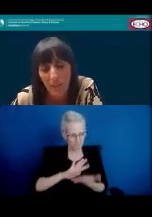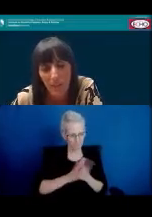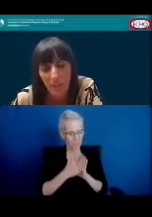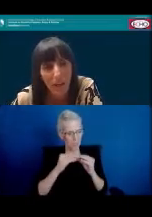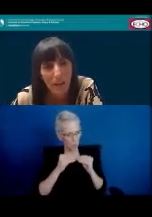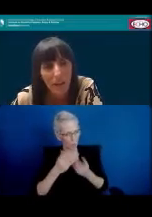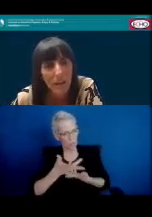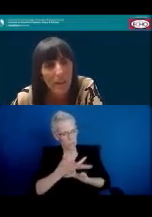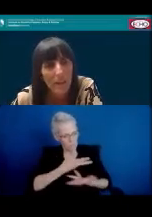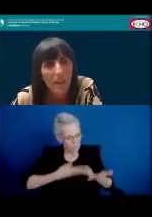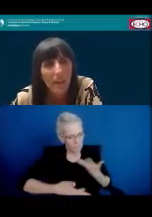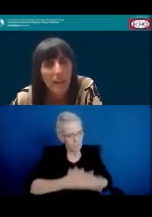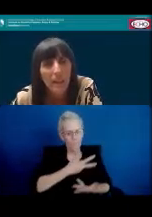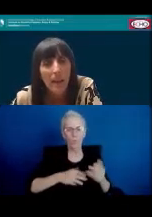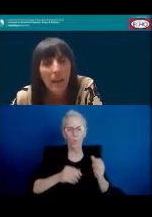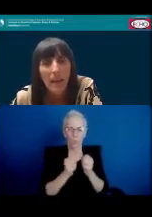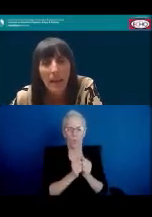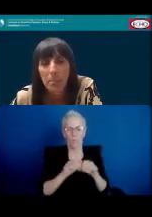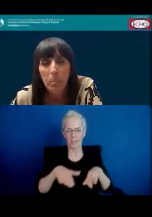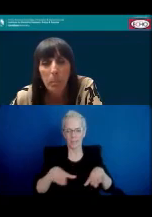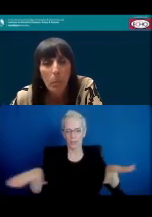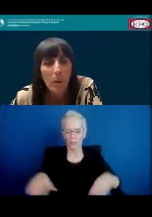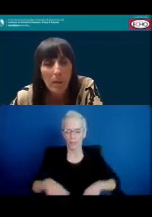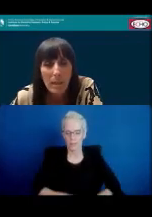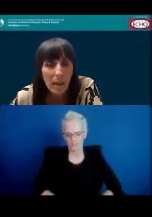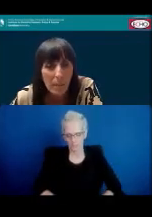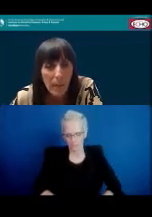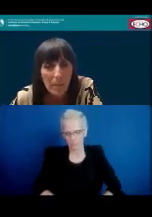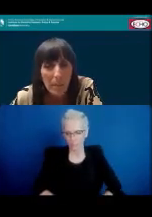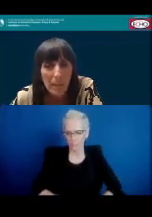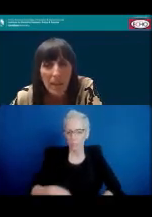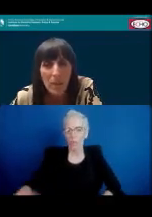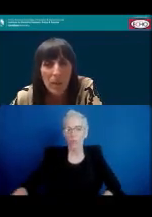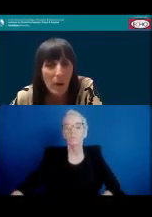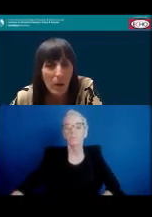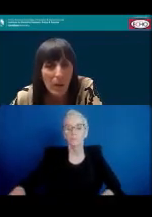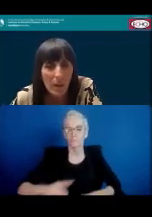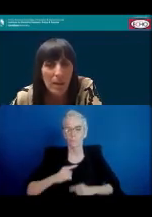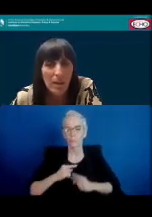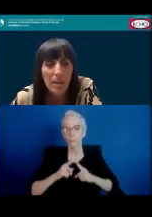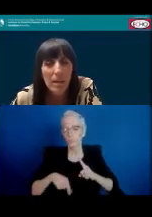their child. When we talk about play, we know that it looks